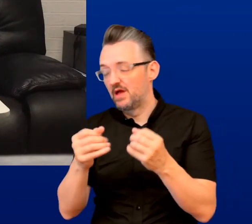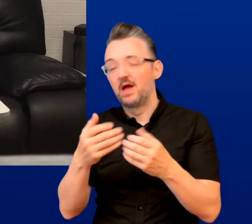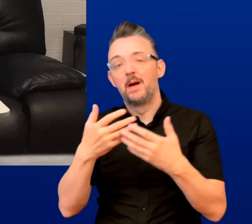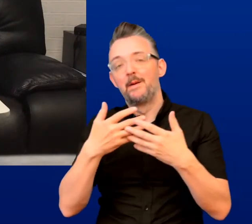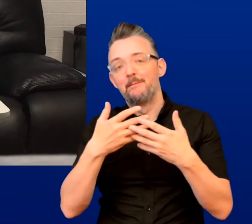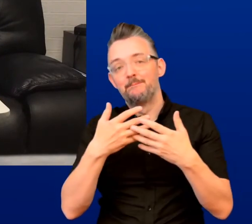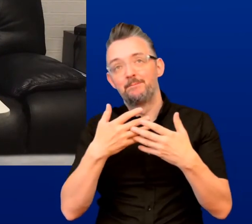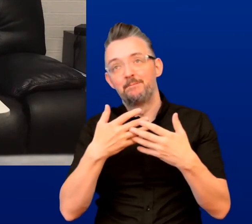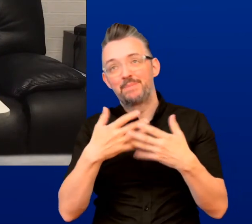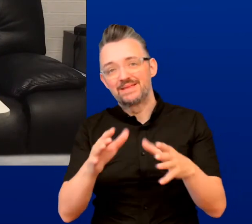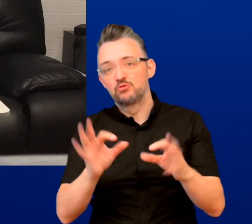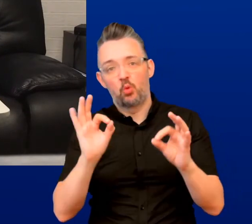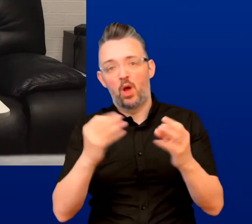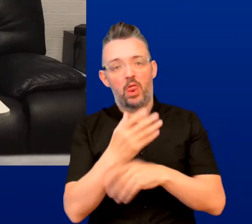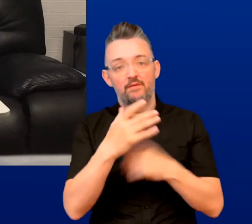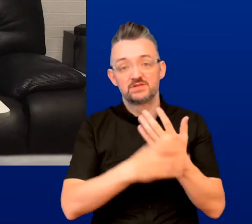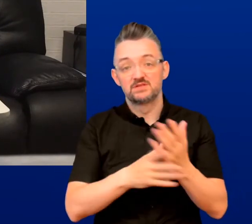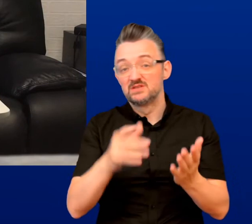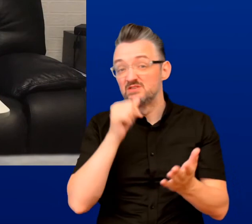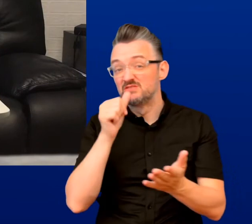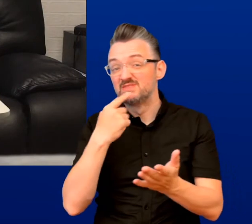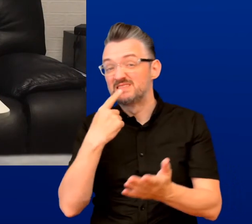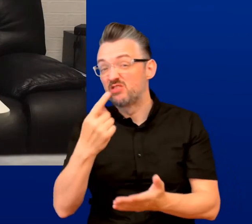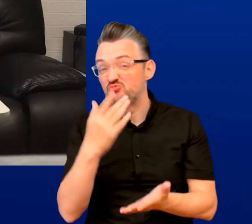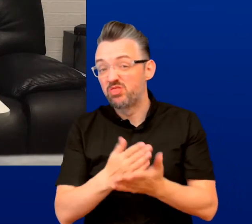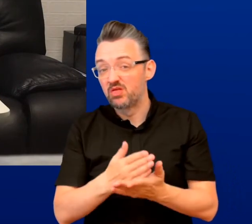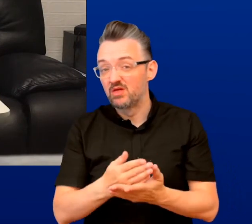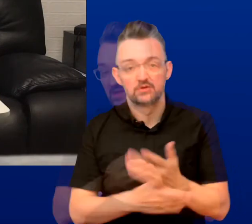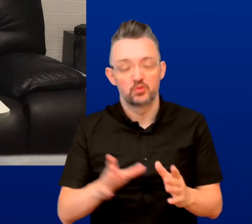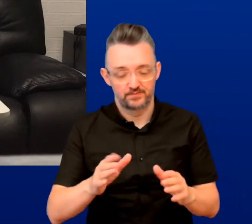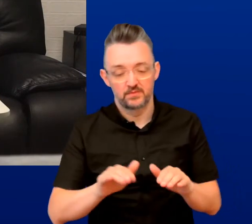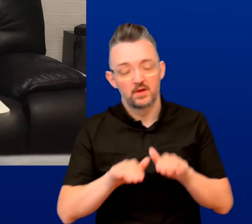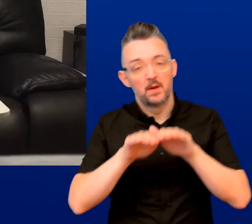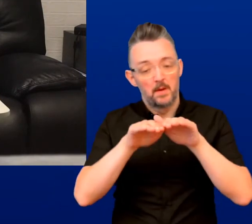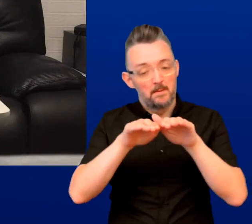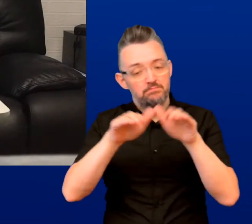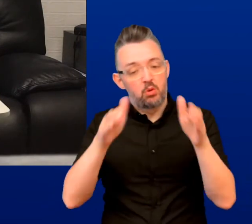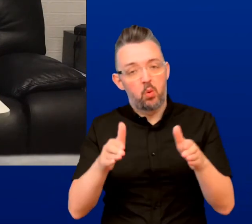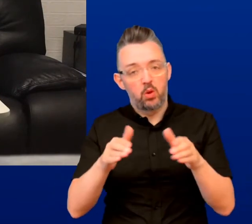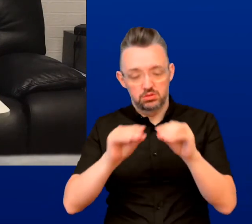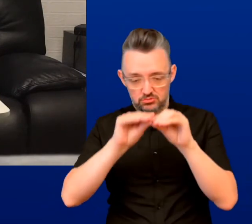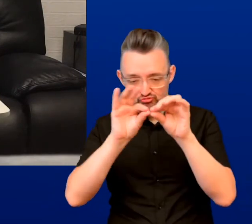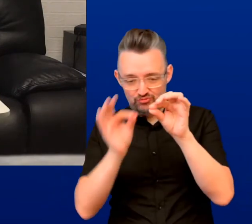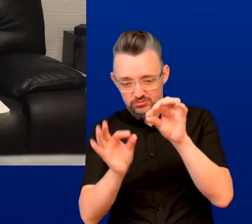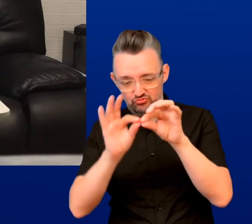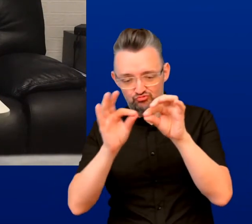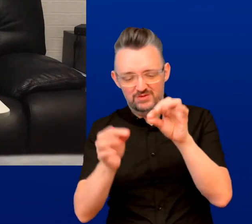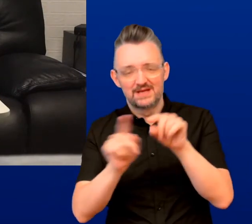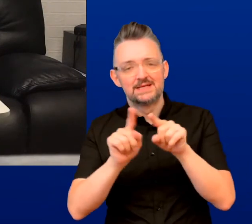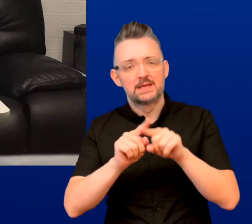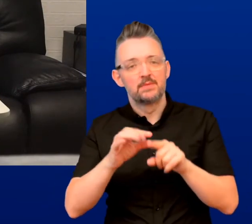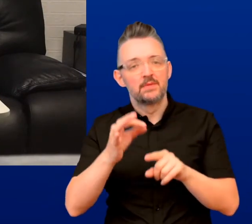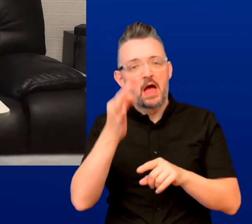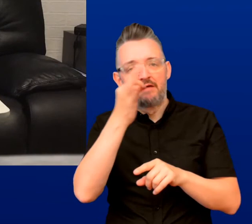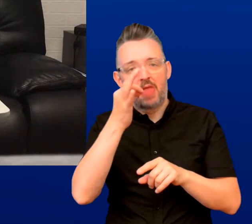and to be quite honest I prefer it bare-handed. So, you're going around the edges of the bowl just like as if you were drawing petals on a